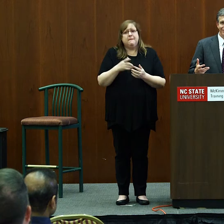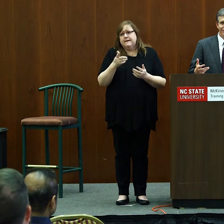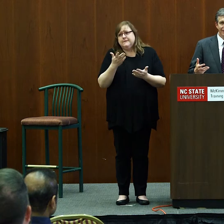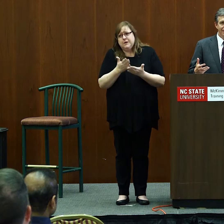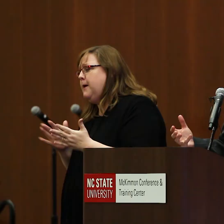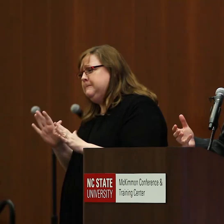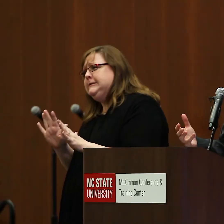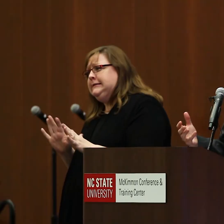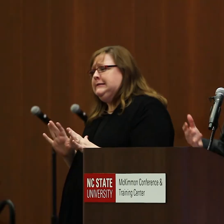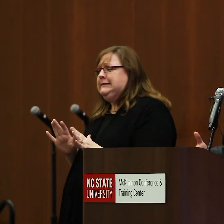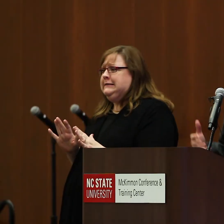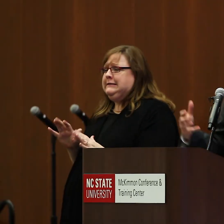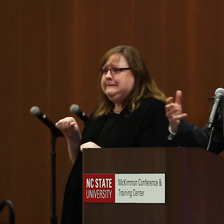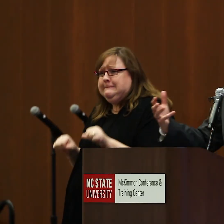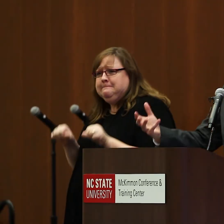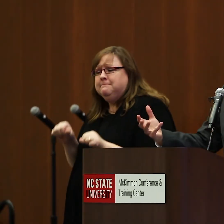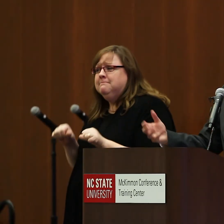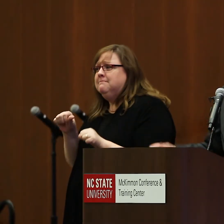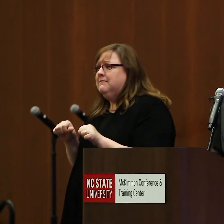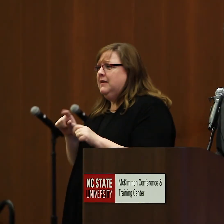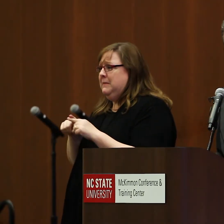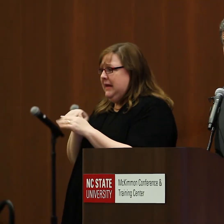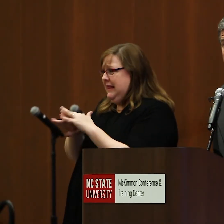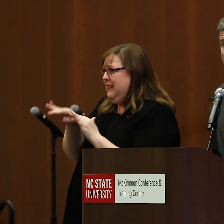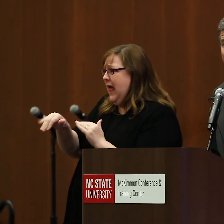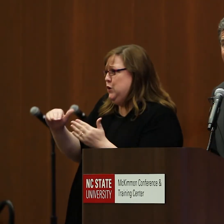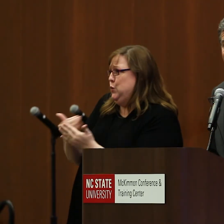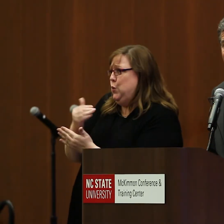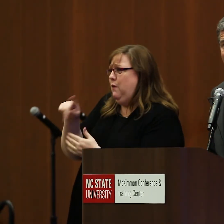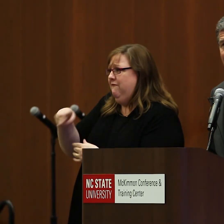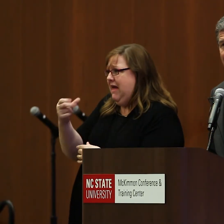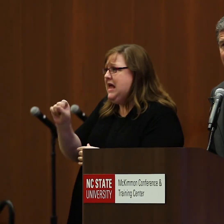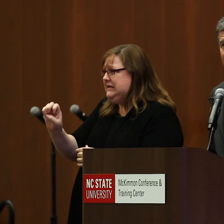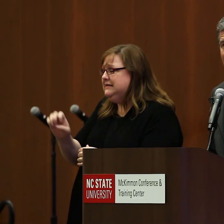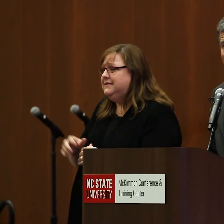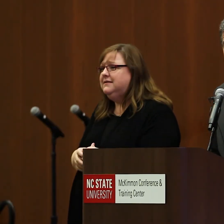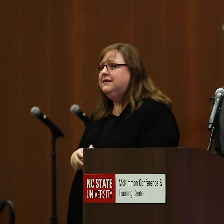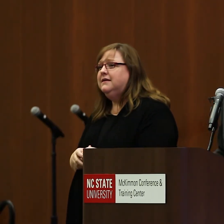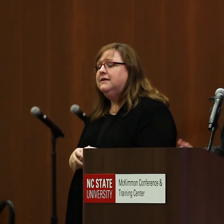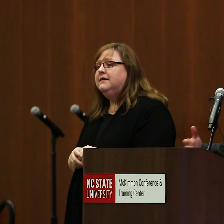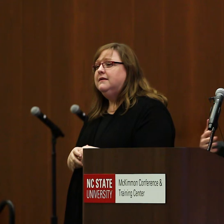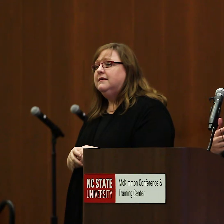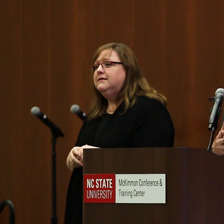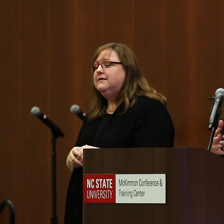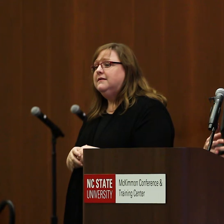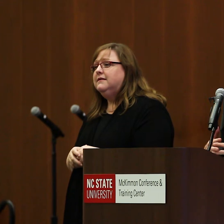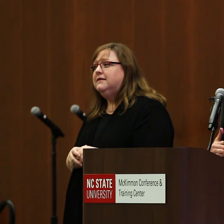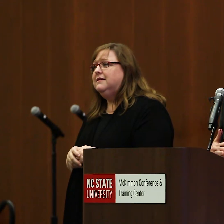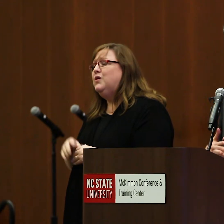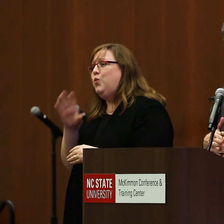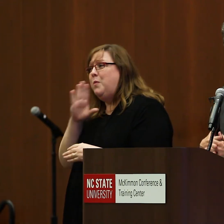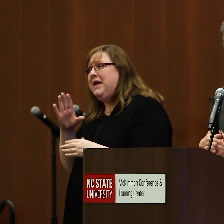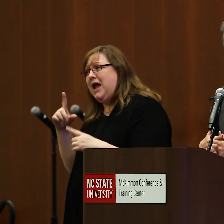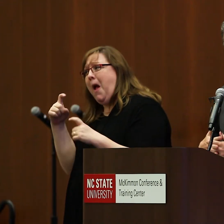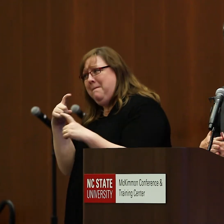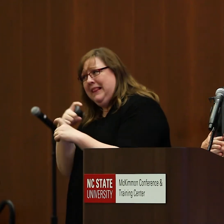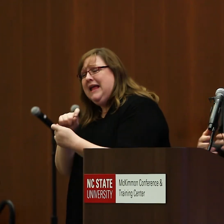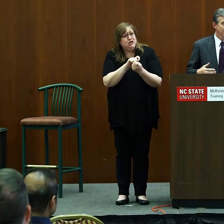about entering into this new phase, and it's going to be a complicated change,